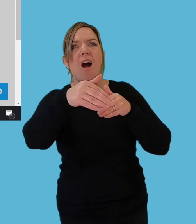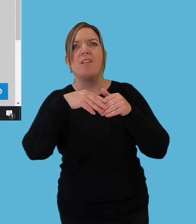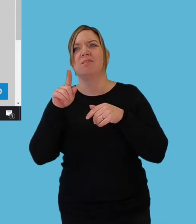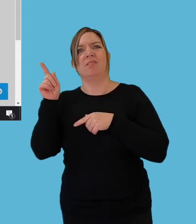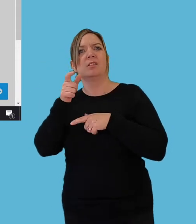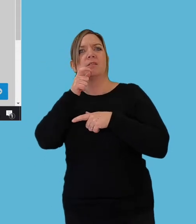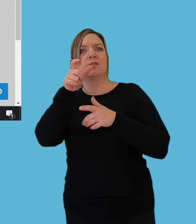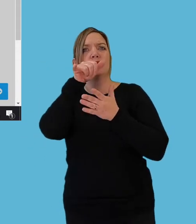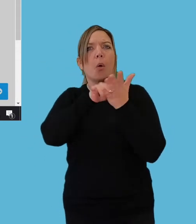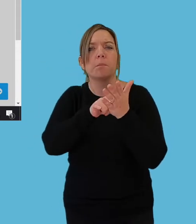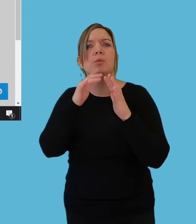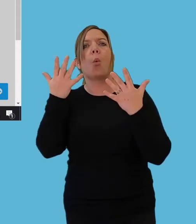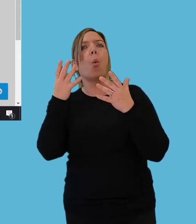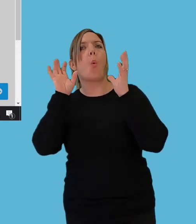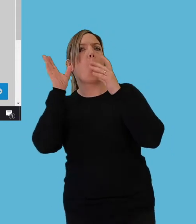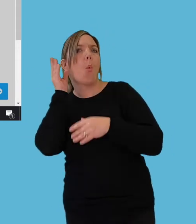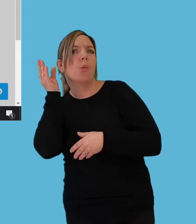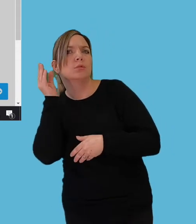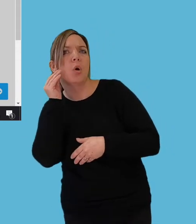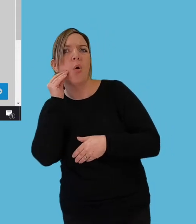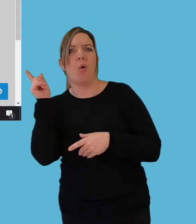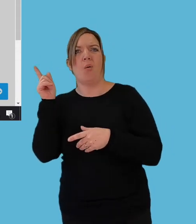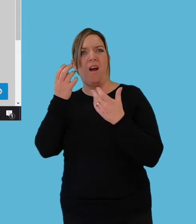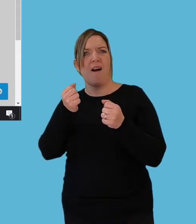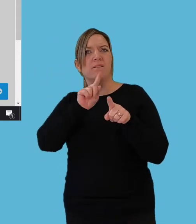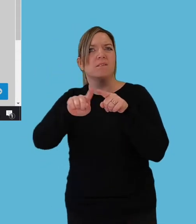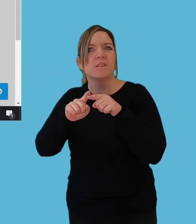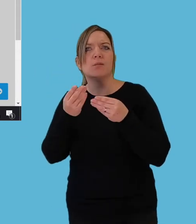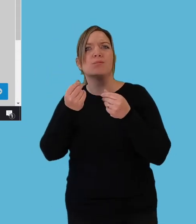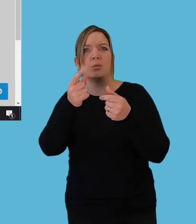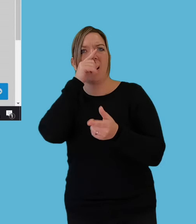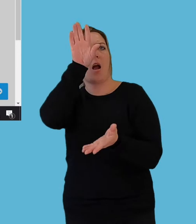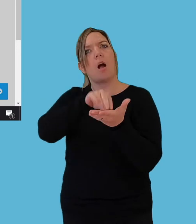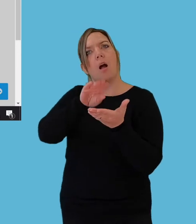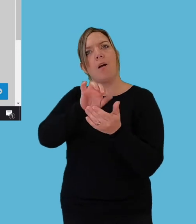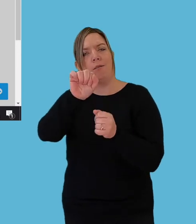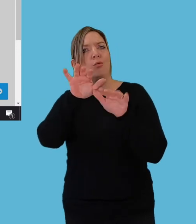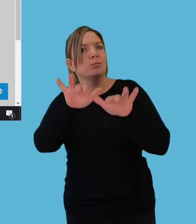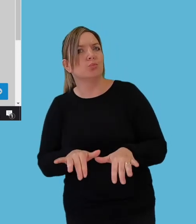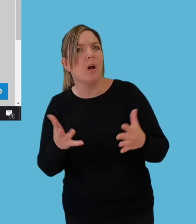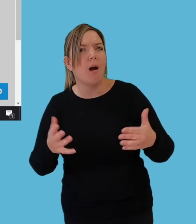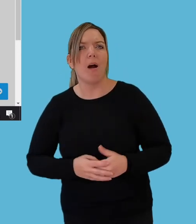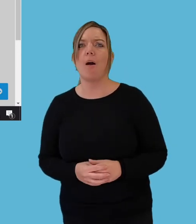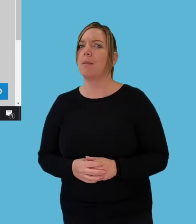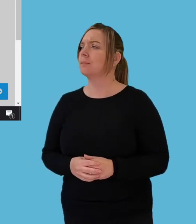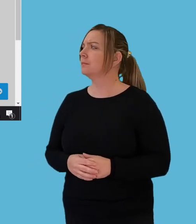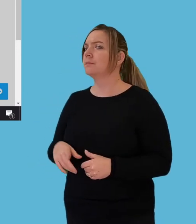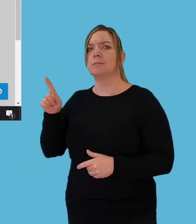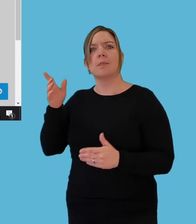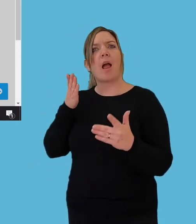Word documents, or Audio files. And in 'folders' you'll find resources that you can download on to your own computer.